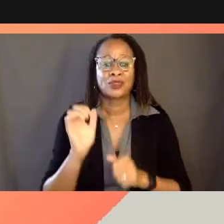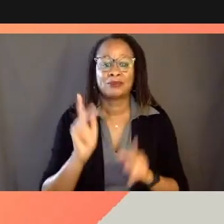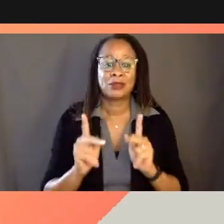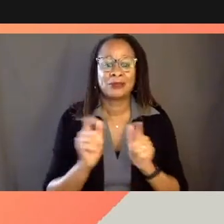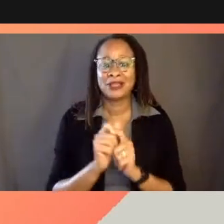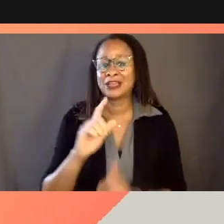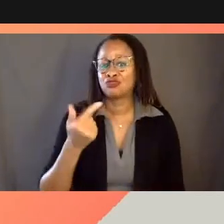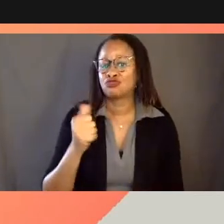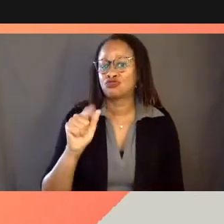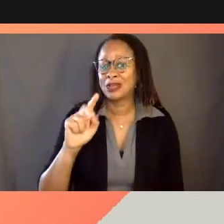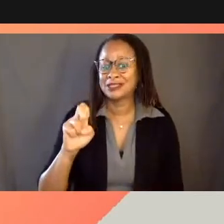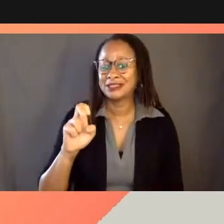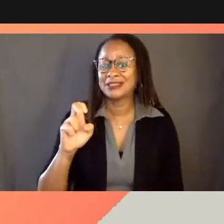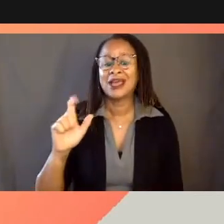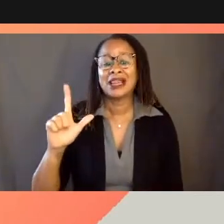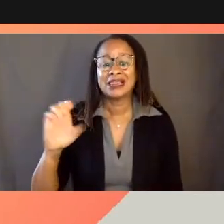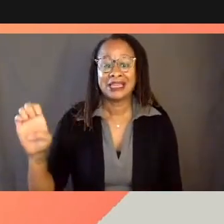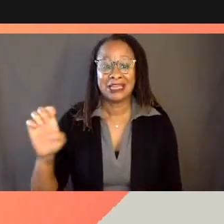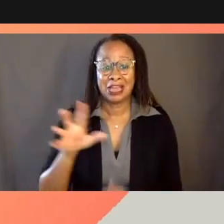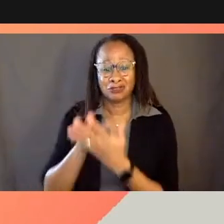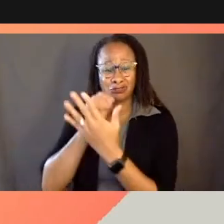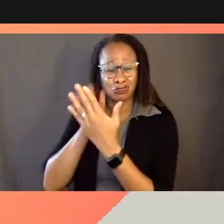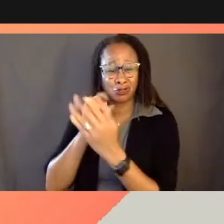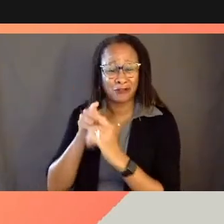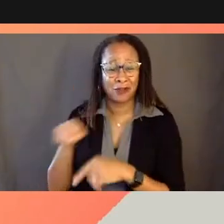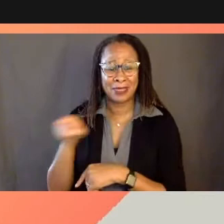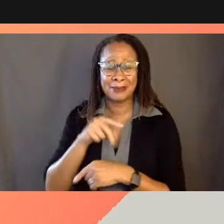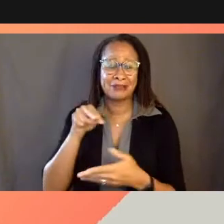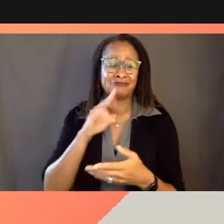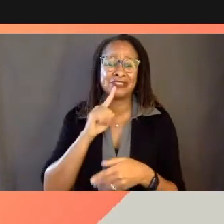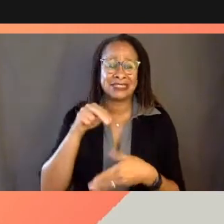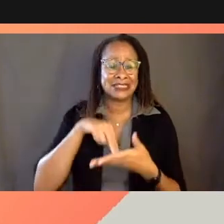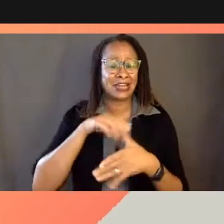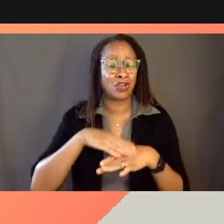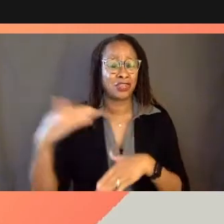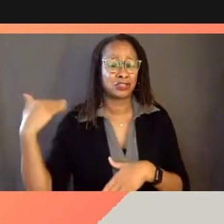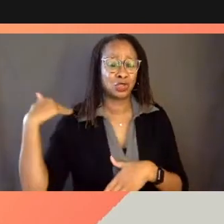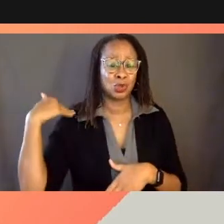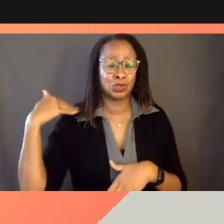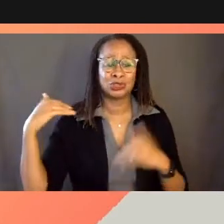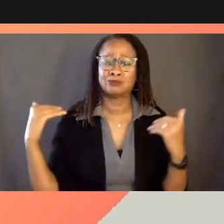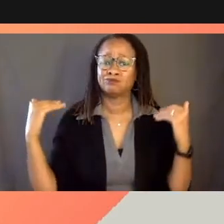and and learning from them and really standing on their shoulders. And I would say, A-Doc